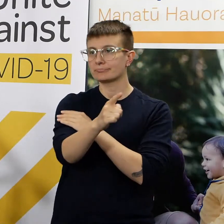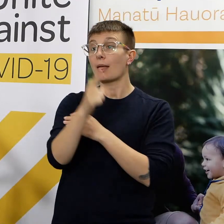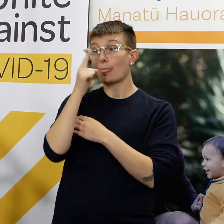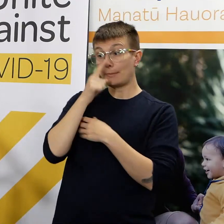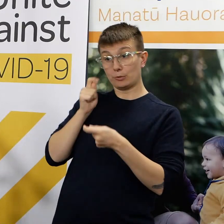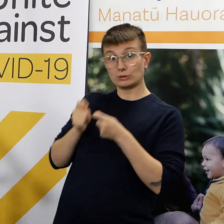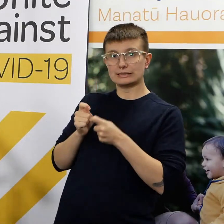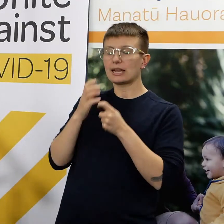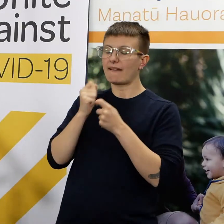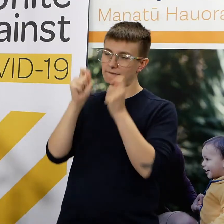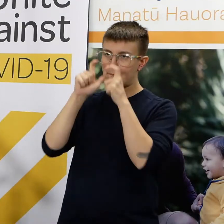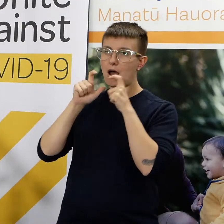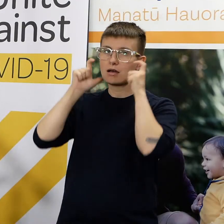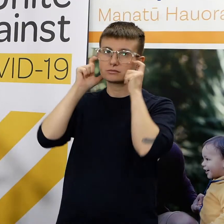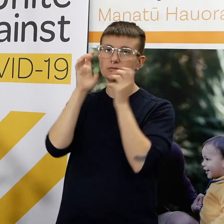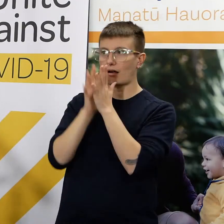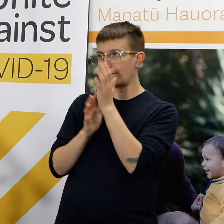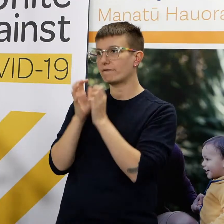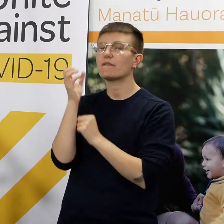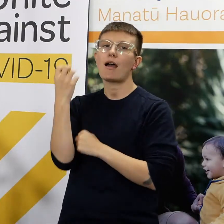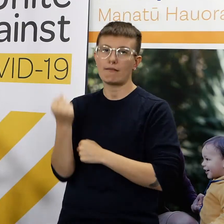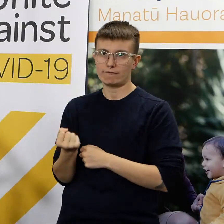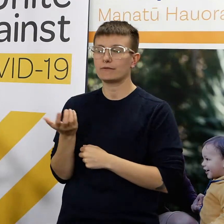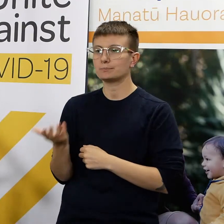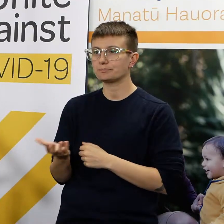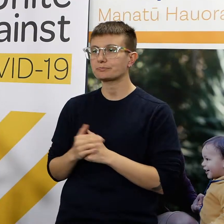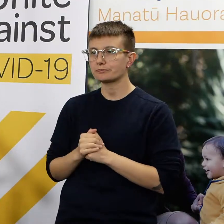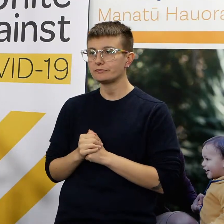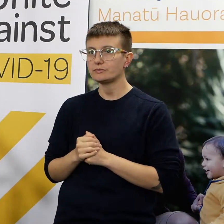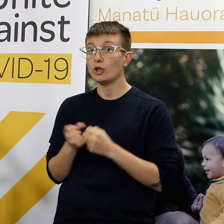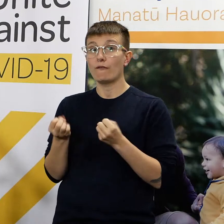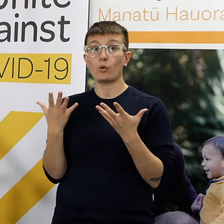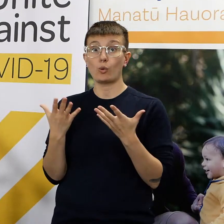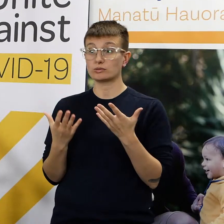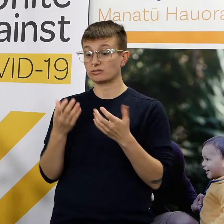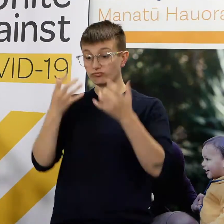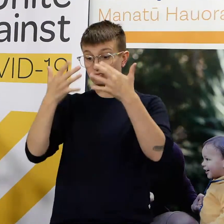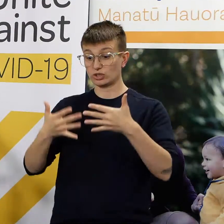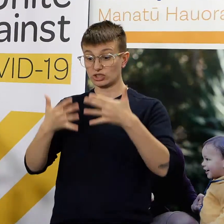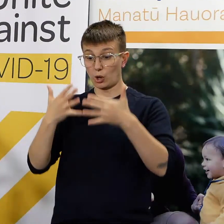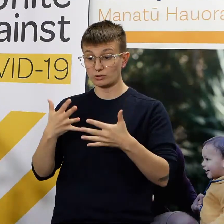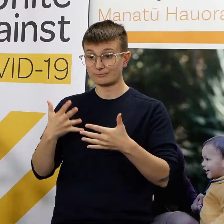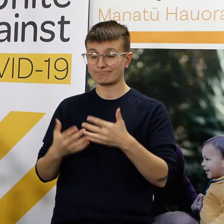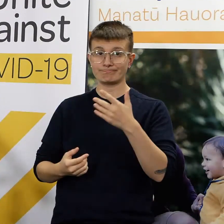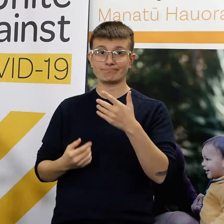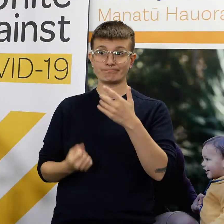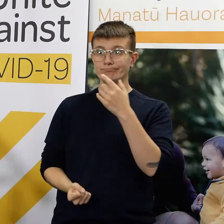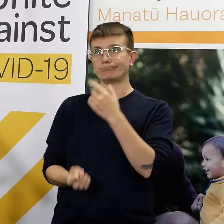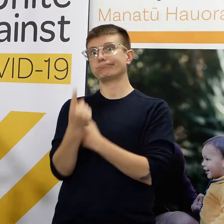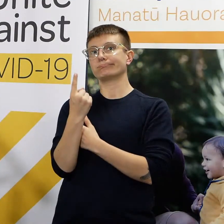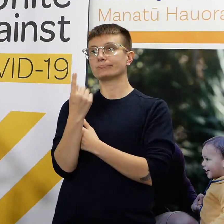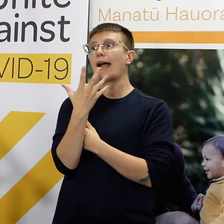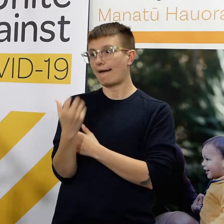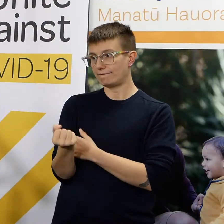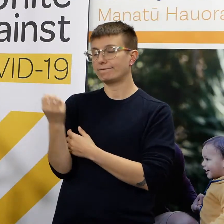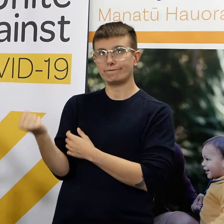being notified this morning, local public health staff are testing and isolating all others who may be at risk of exposure.